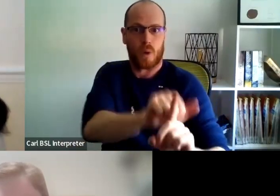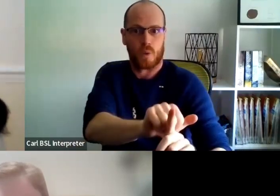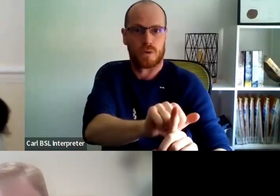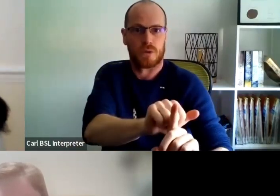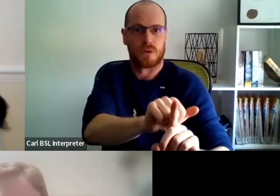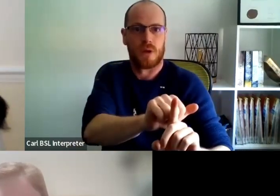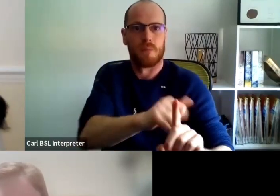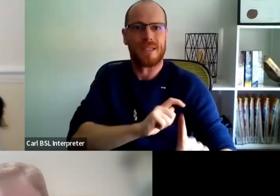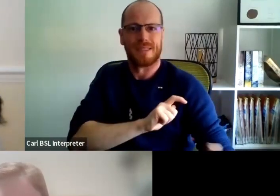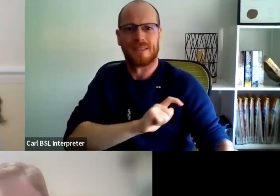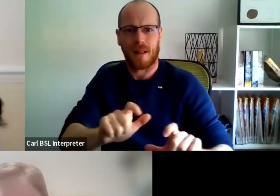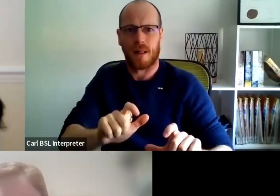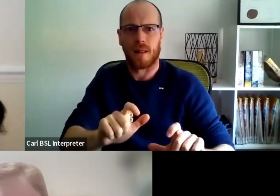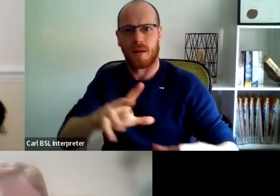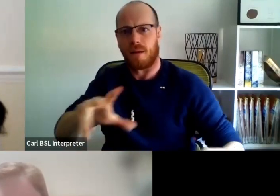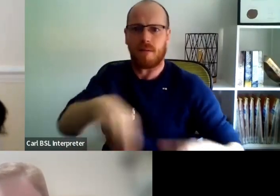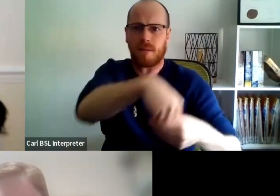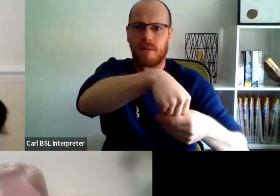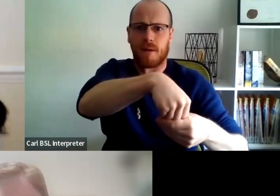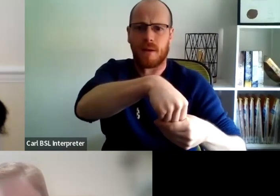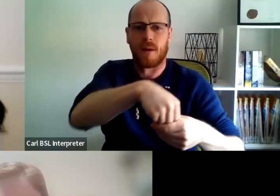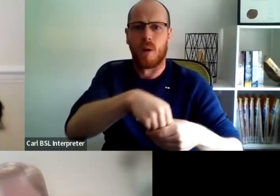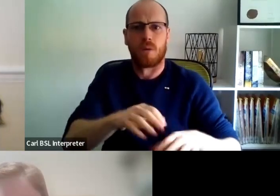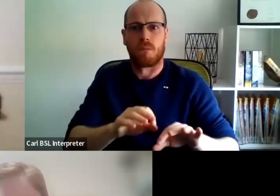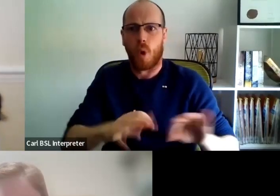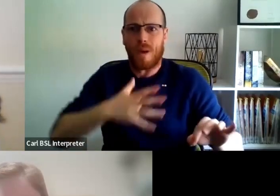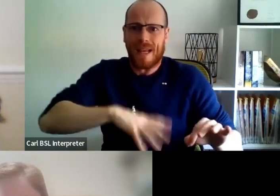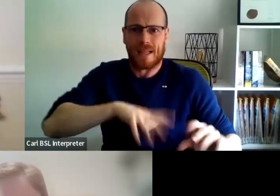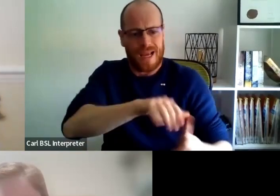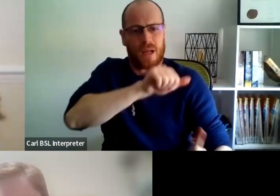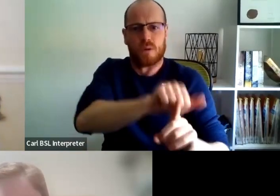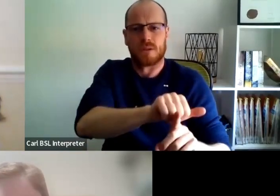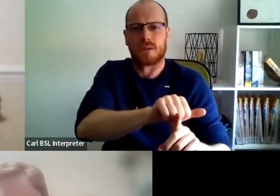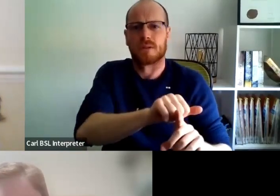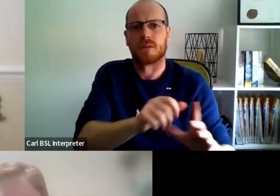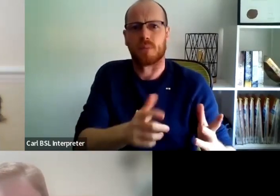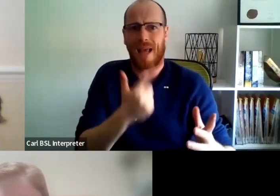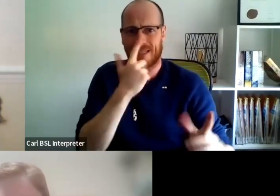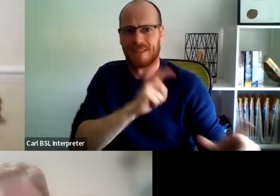part of the church family too, so and then there were some other areas that people felt but,